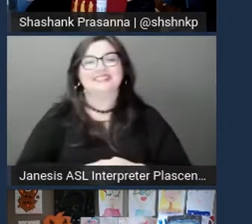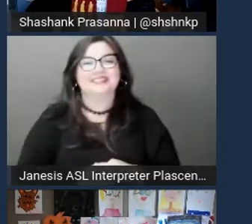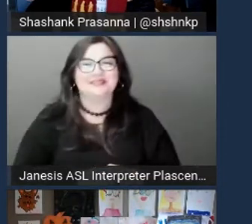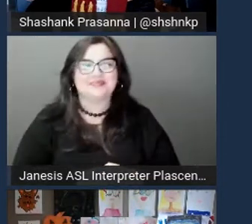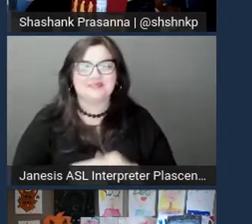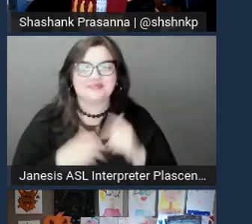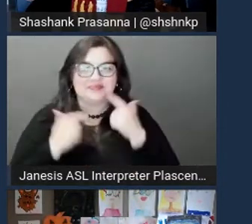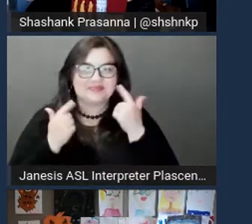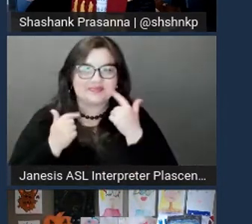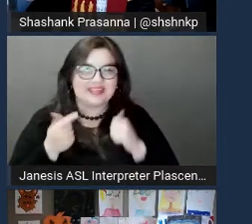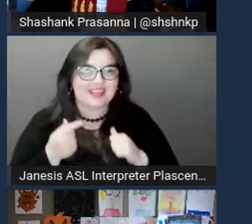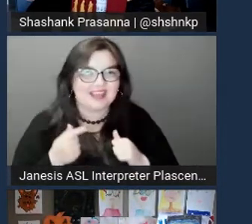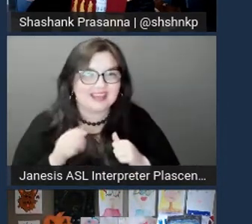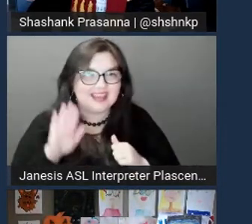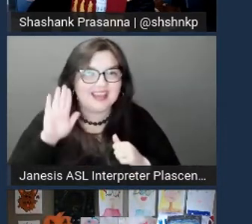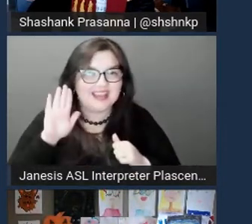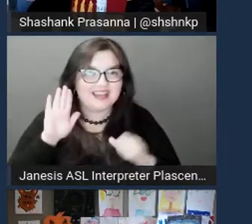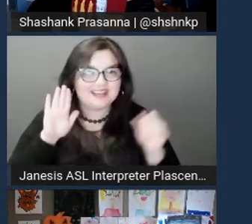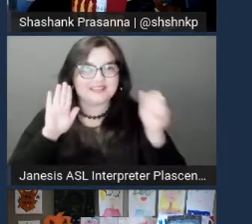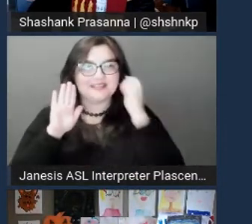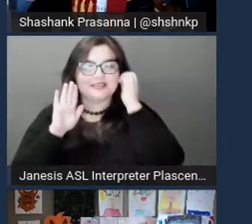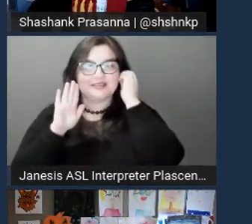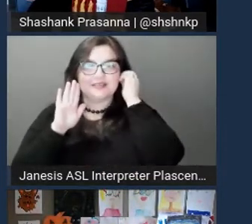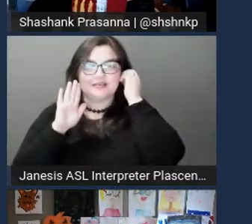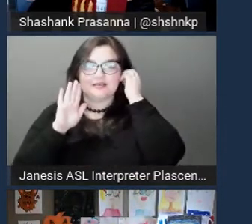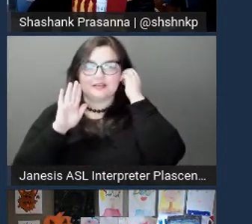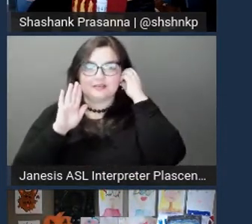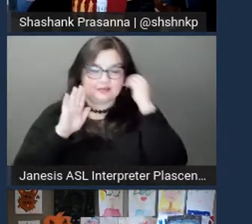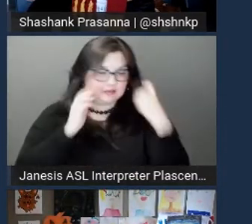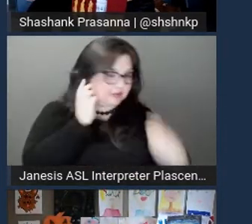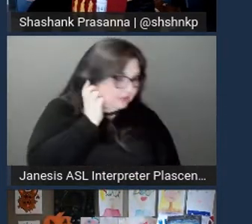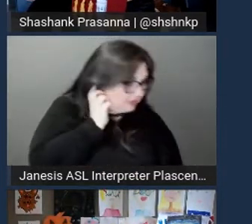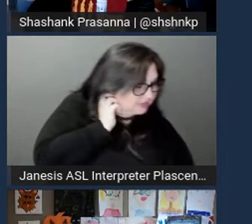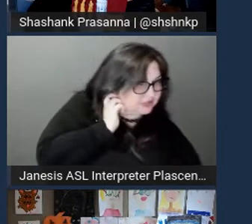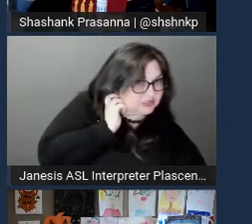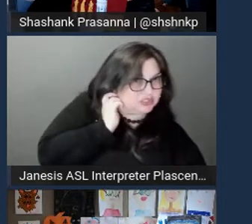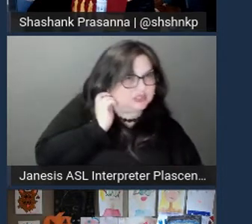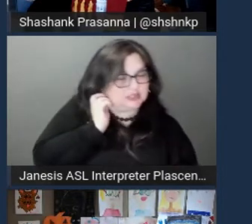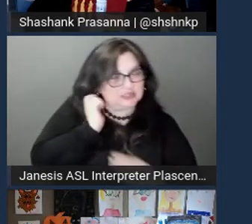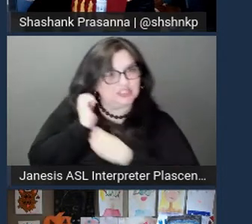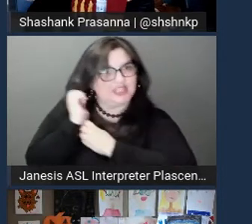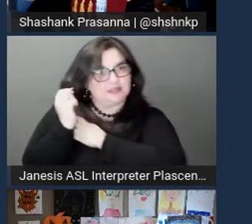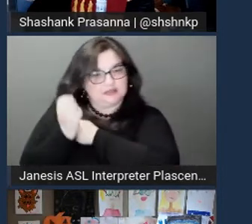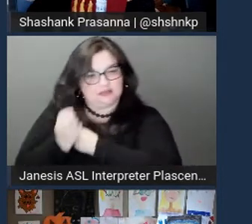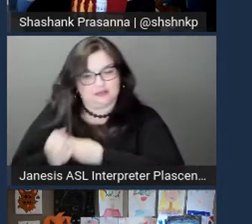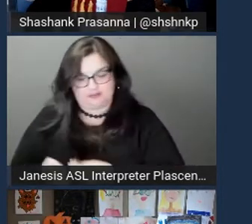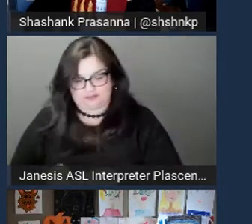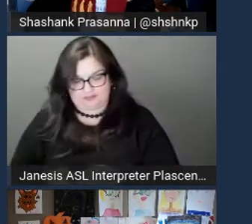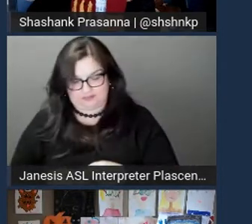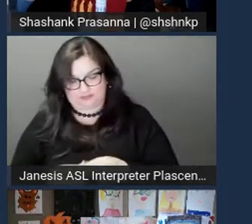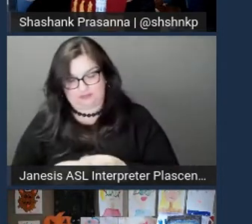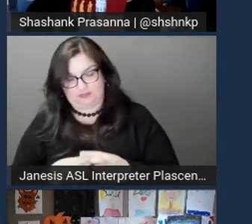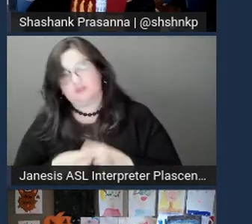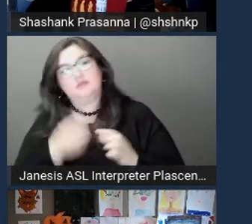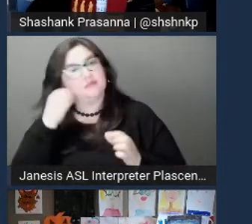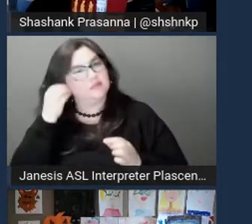Yeah. I'm, sorry I'm having technical problems right now. I'm not sure. Can you hear me good? Yeah. - Yeah.